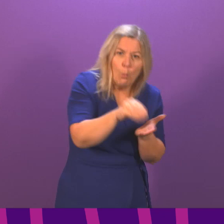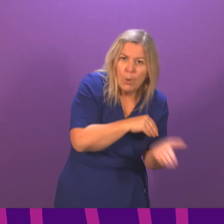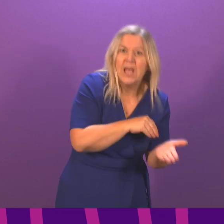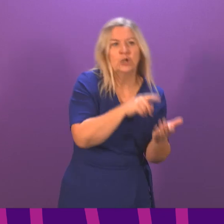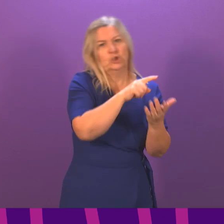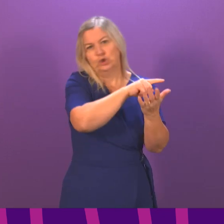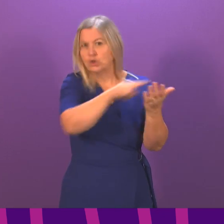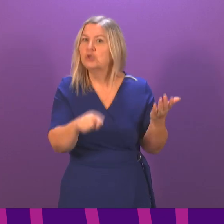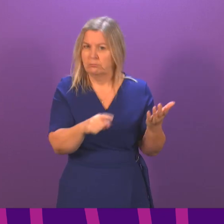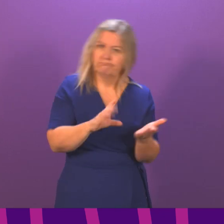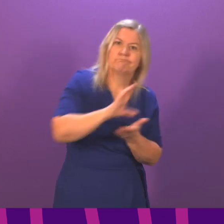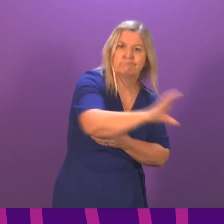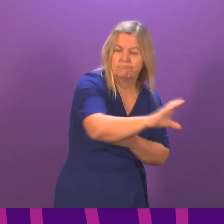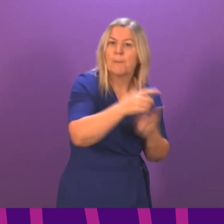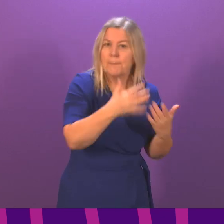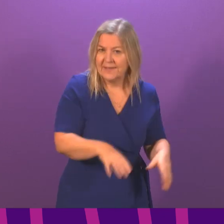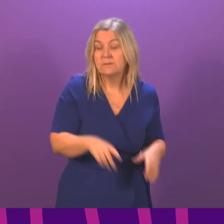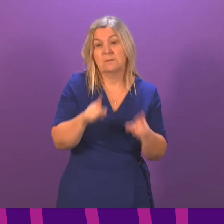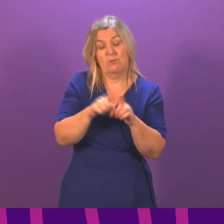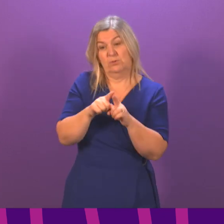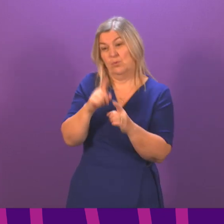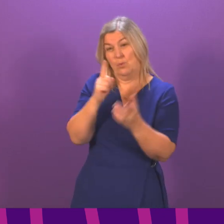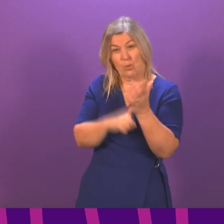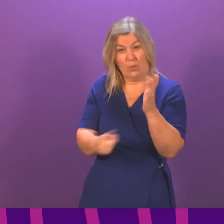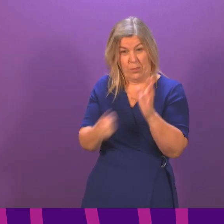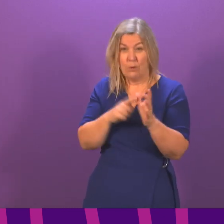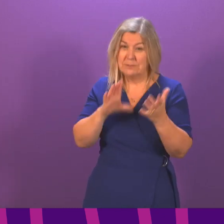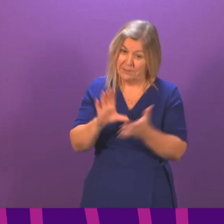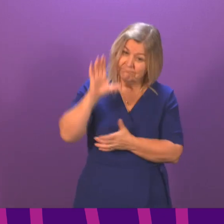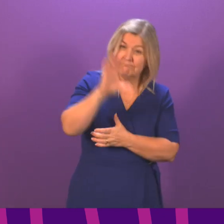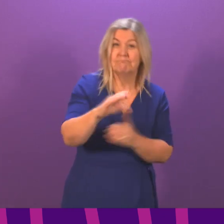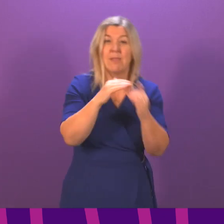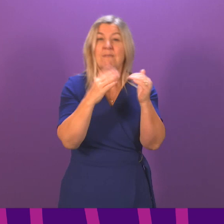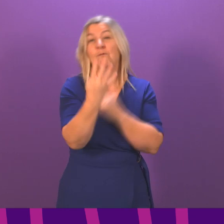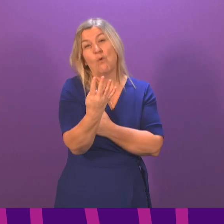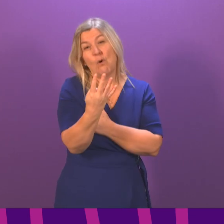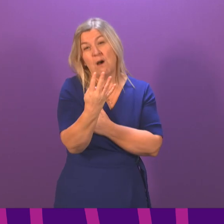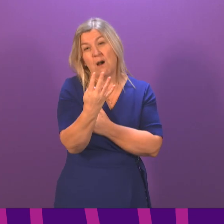giving additional funding to local authorities in tier 4 areas. We have also taken decisions